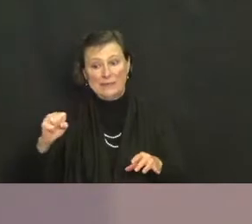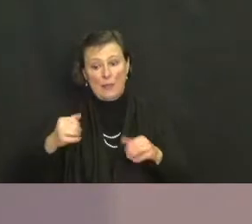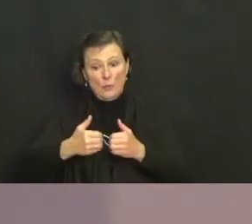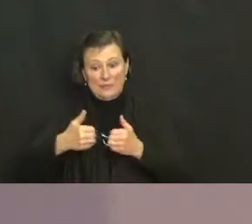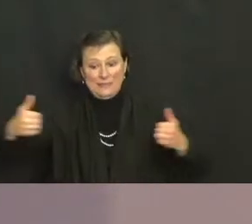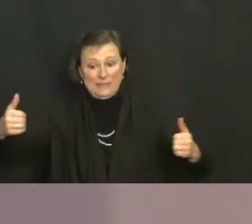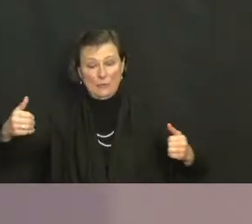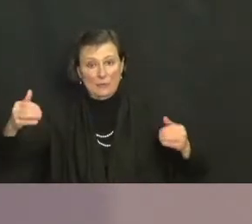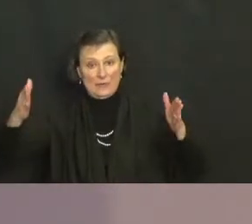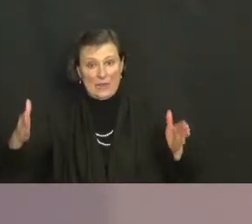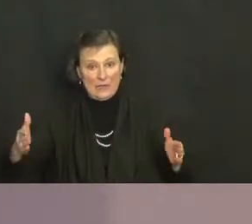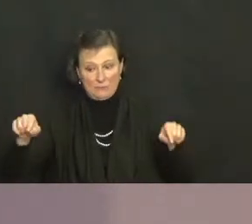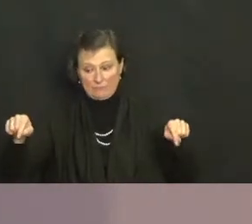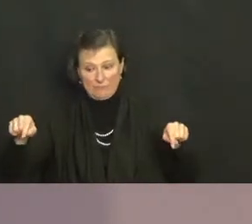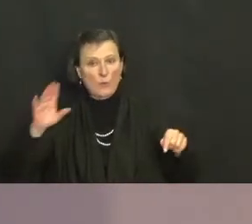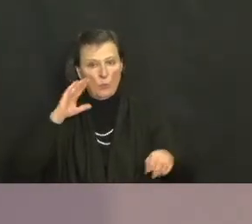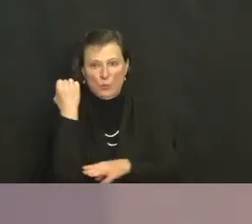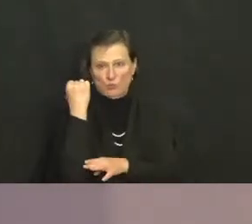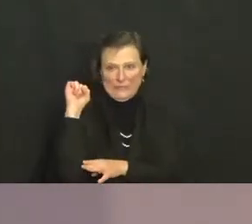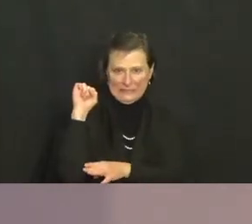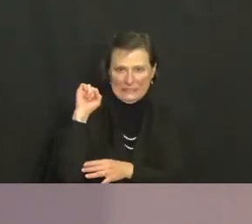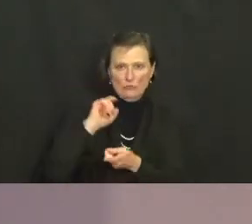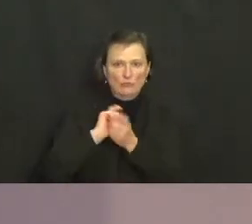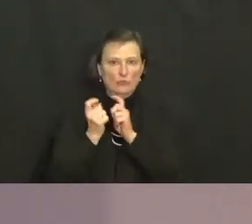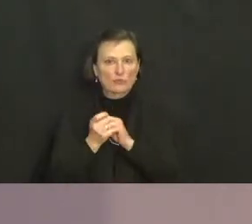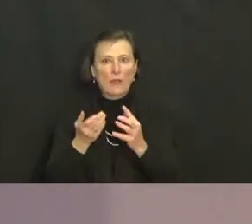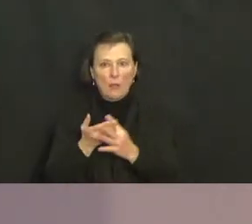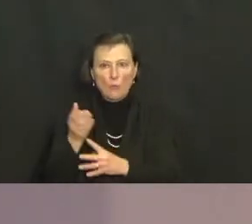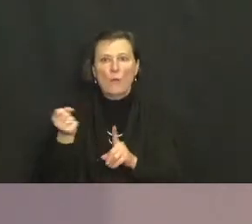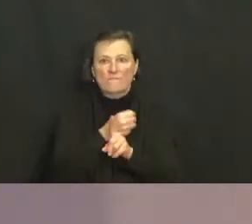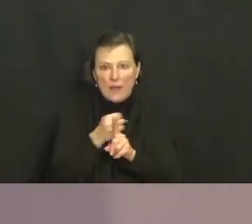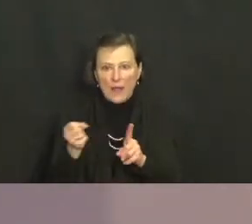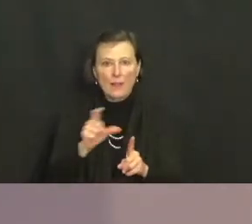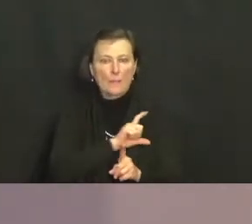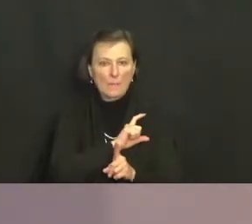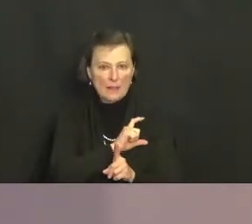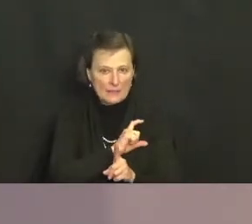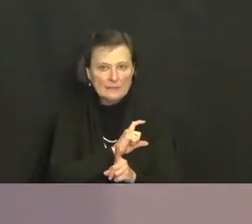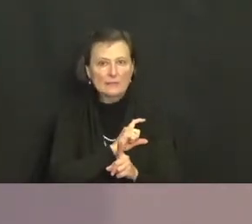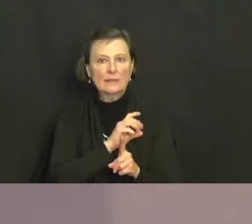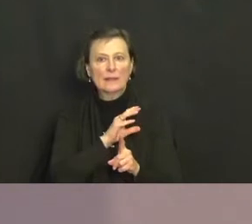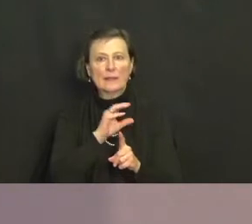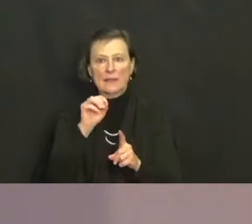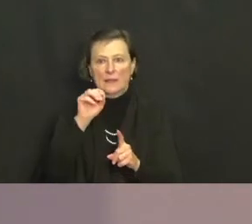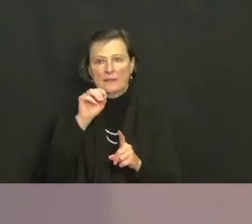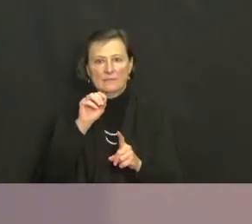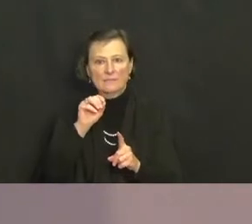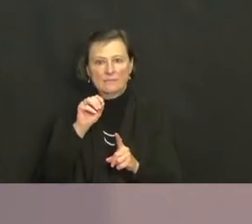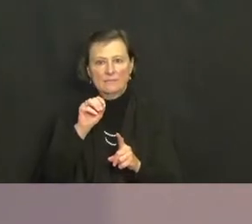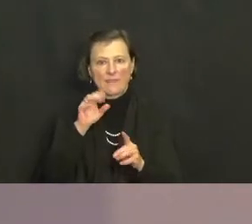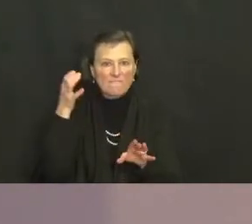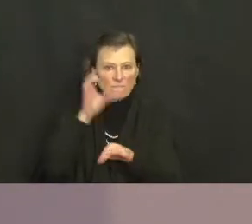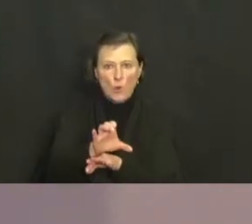would resist change through the use of violent police and vigilante force. They always did.